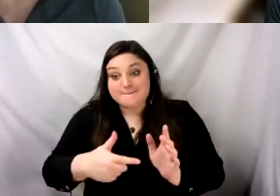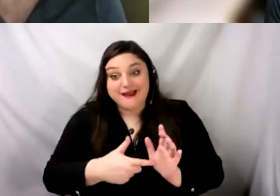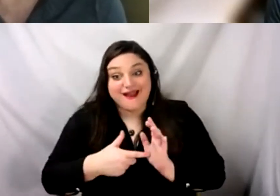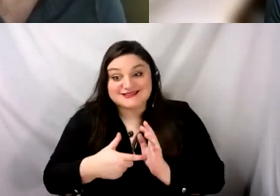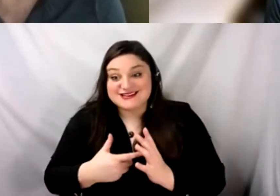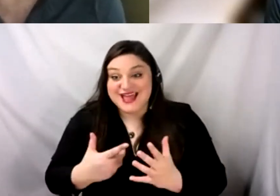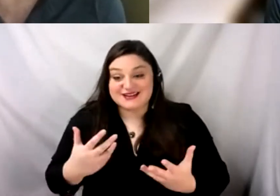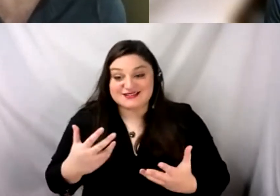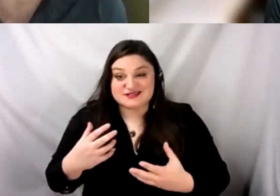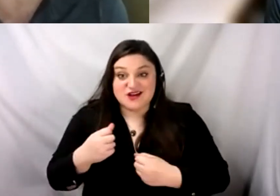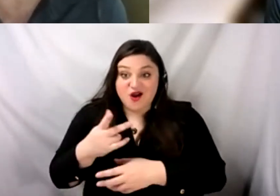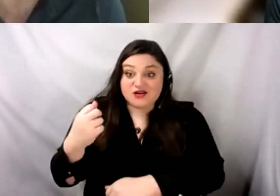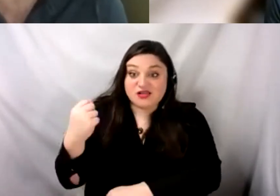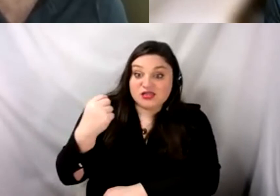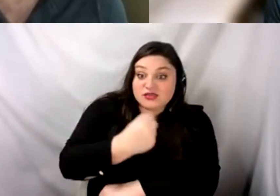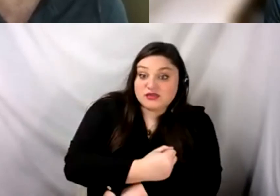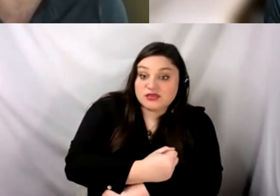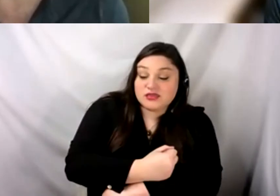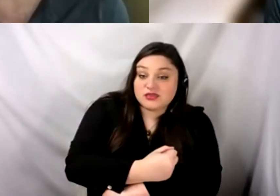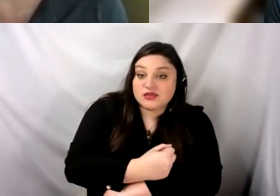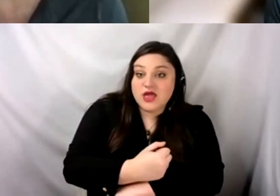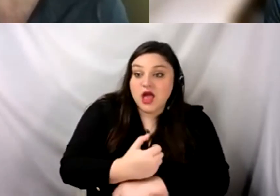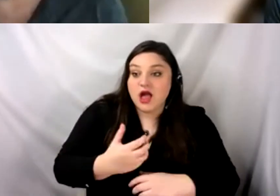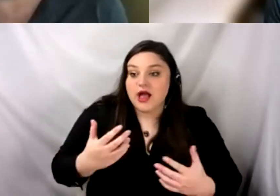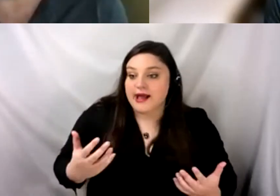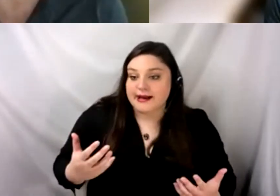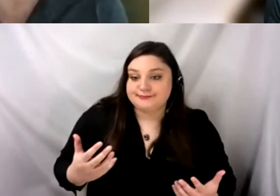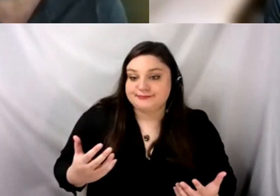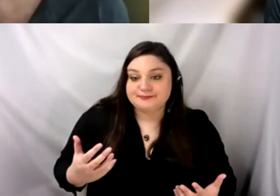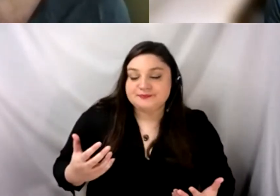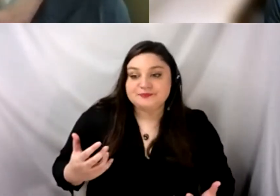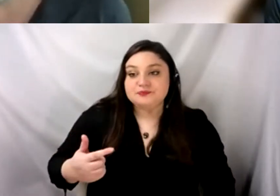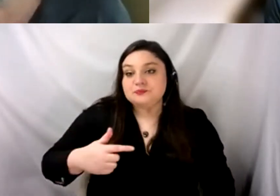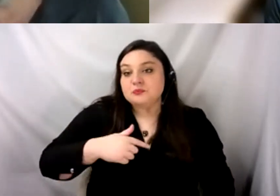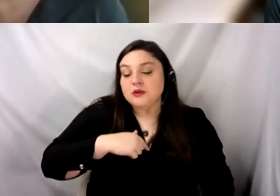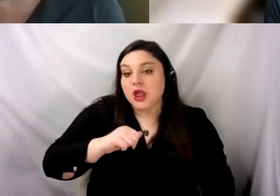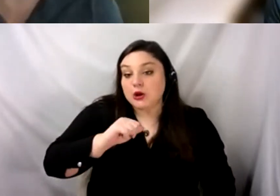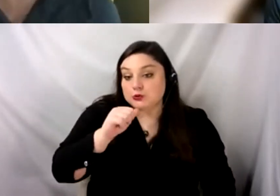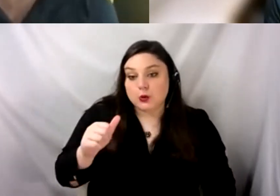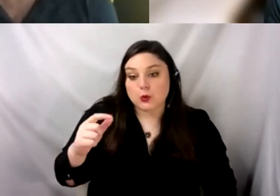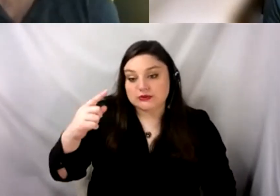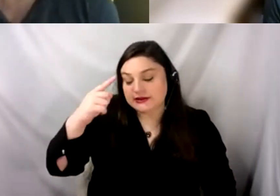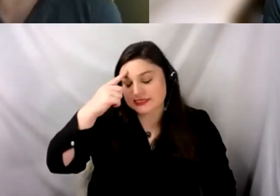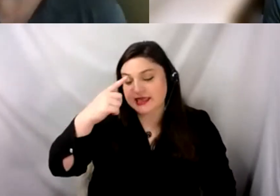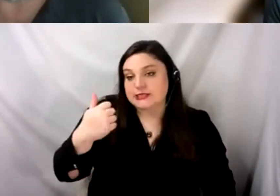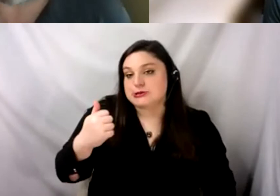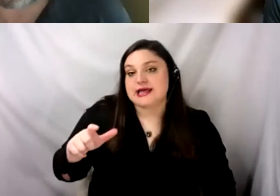I don't see any existing mechanism other than going back to the federal government in stimulus money.